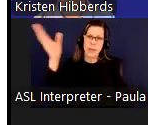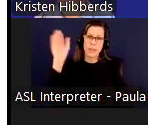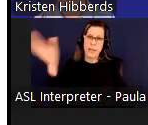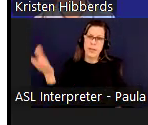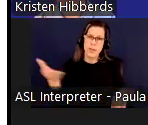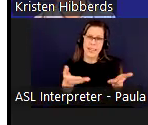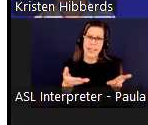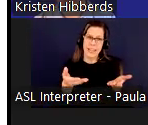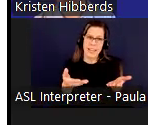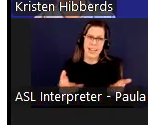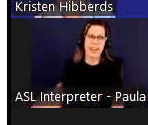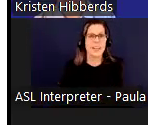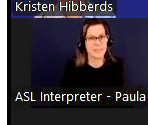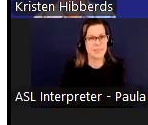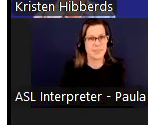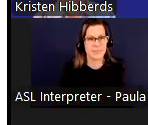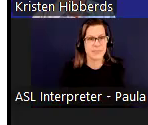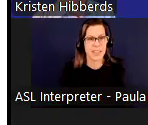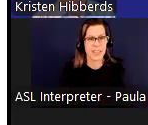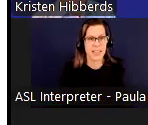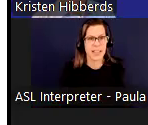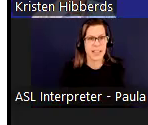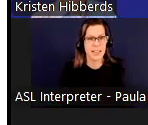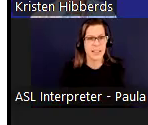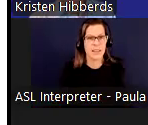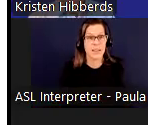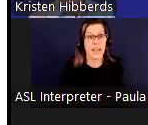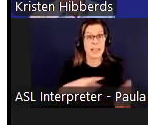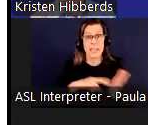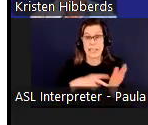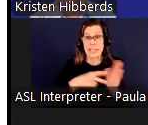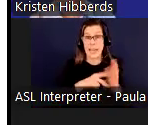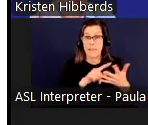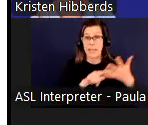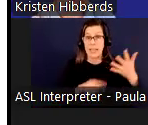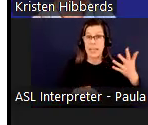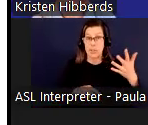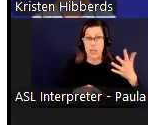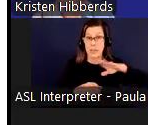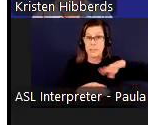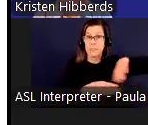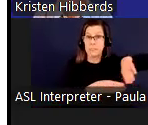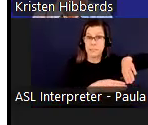So we're gonna move past definitions and that takes us to authority and